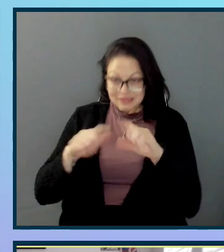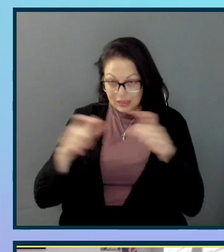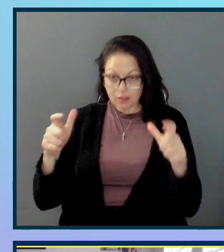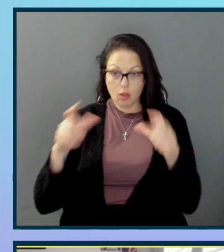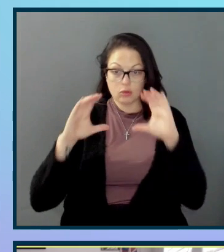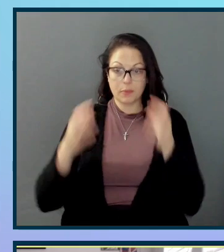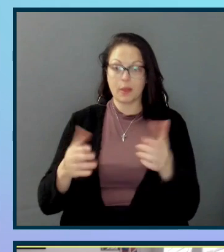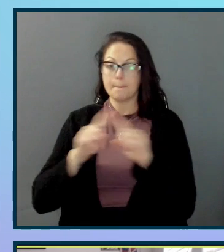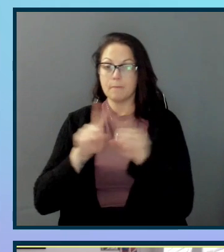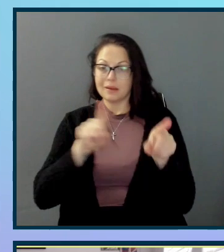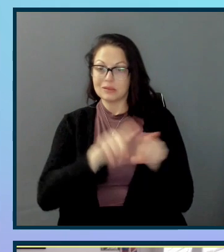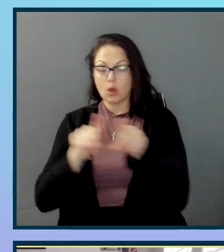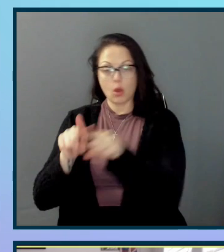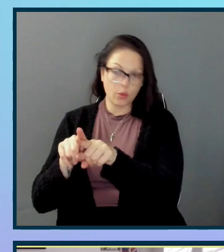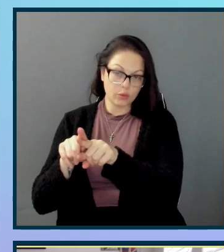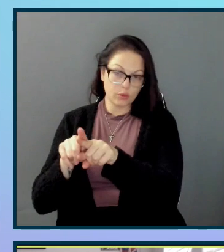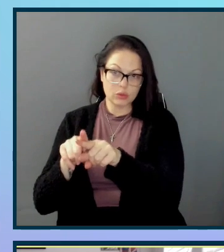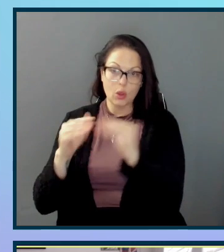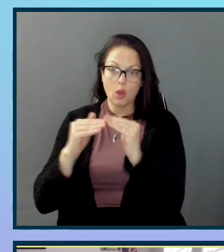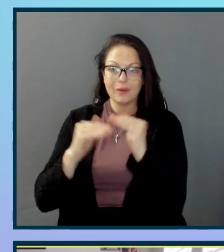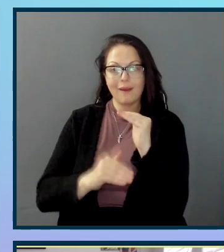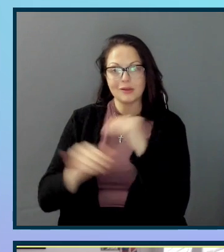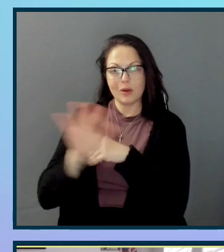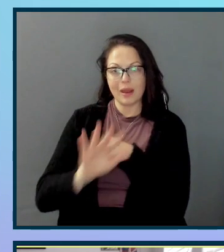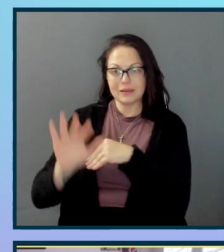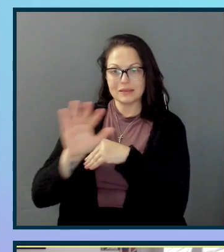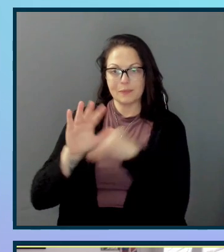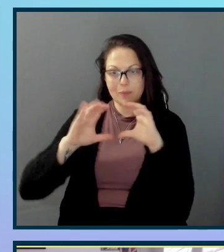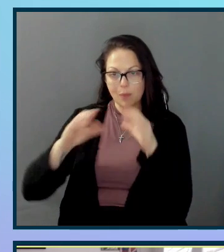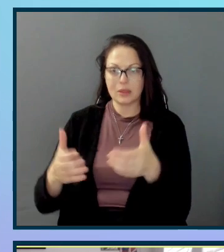but it's also an underestimated population. And many of the people who are in it,